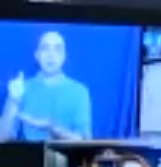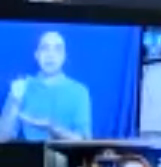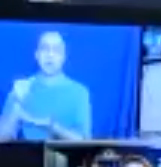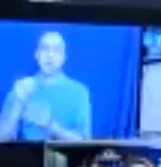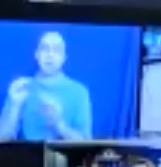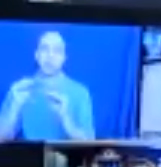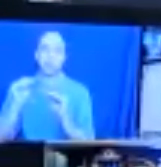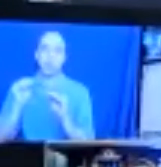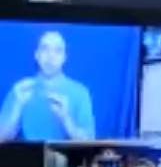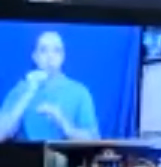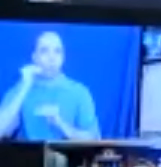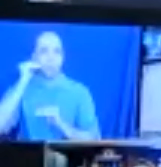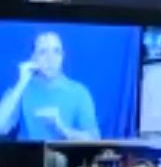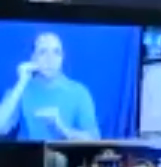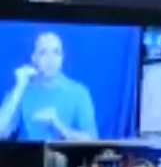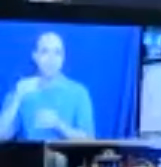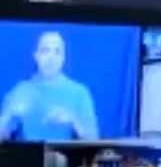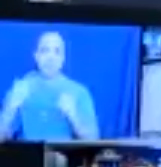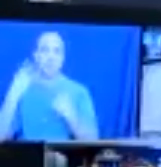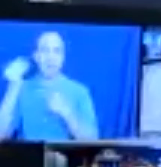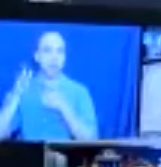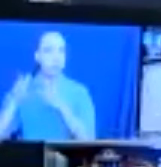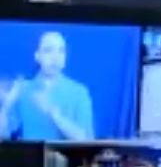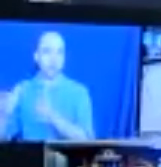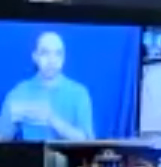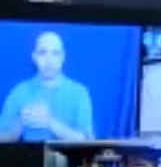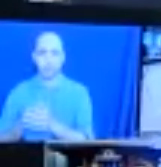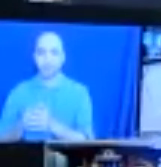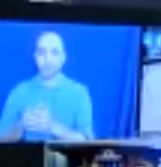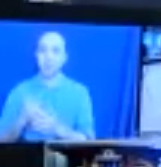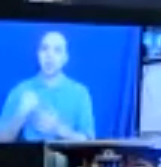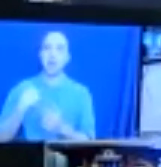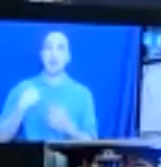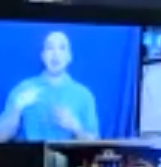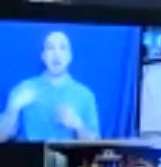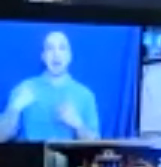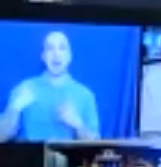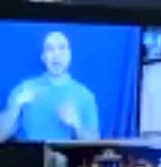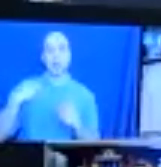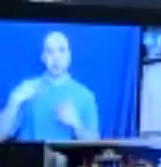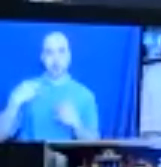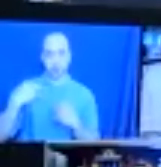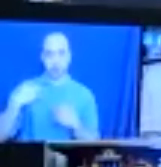MY FRIEND HAD A PILLOW -- HAD A FILIPINO SHIRT. HE WAS HOMELESS. HE SAID LET'S DO A TRADE. I TEACH YOU FILIPINO MARTIAL